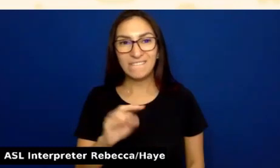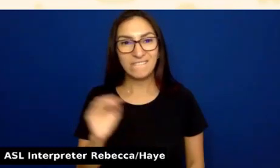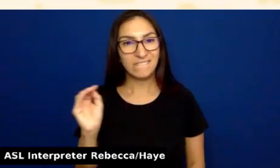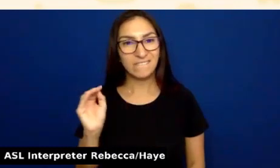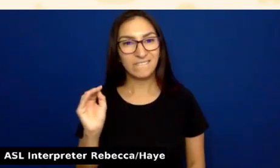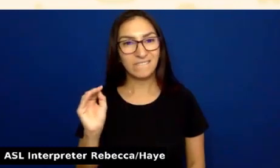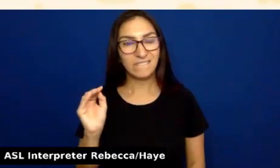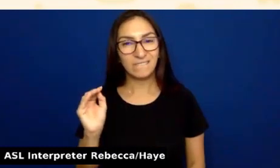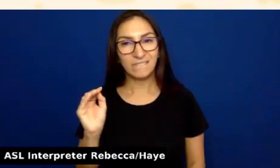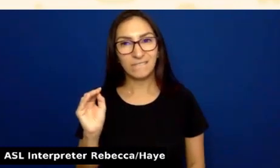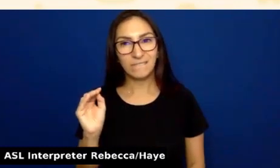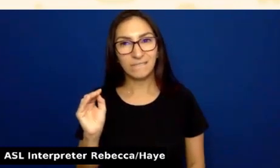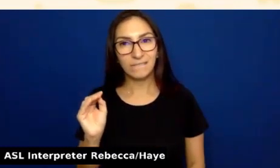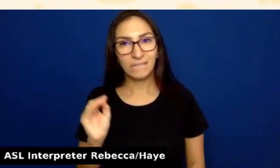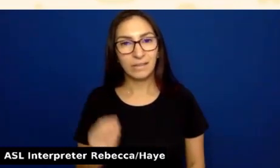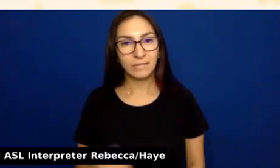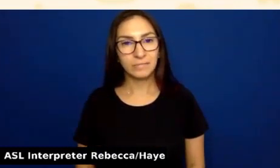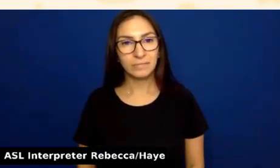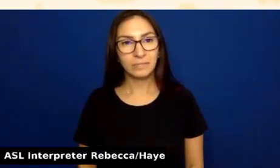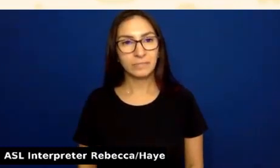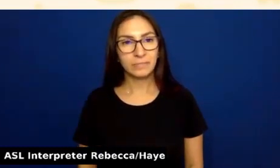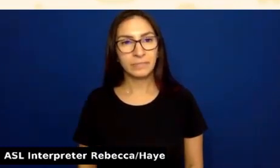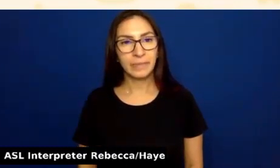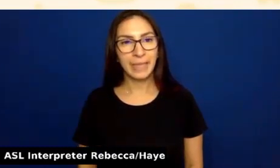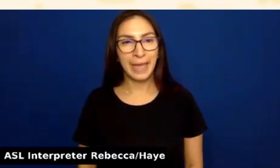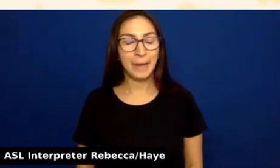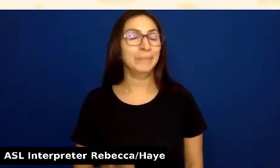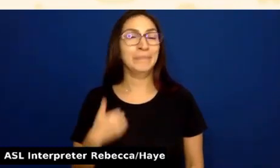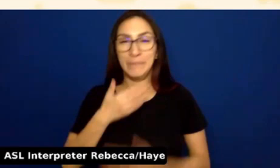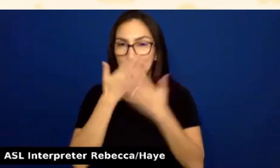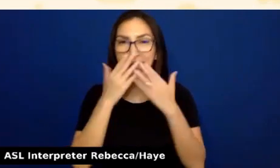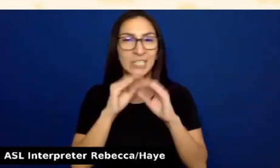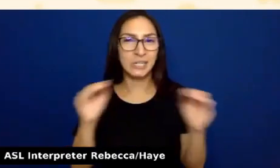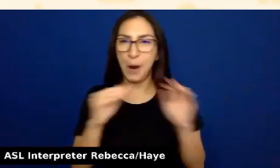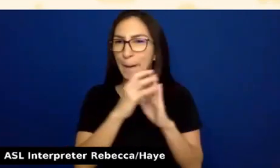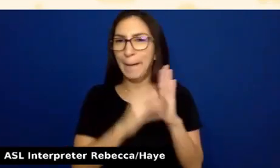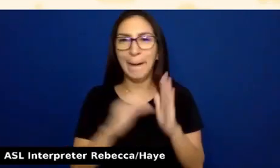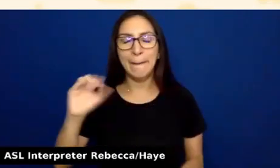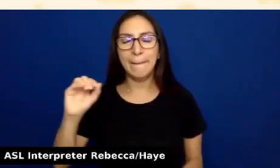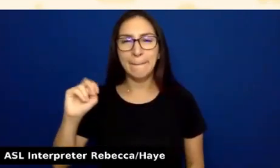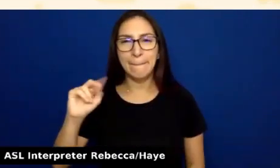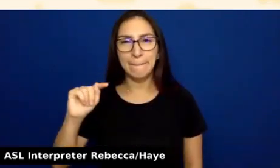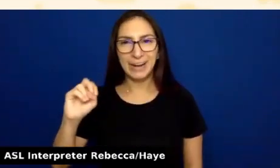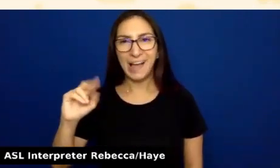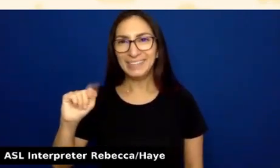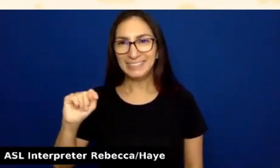This has no content. OK. Well, I am just going to make this a paragraph.